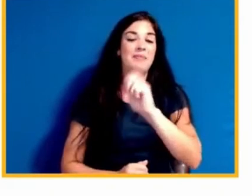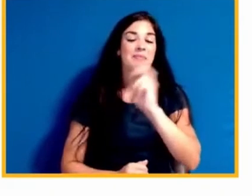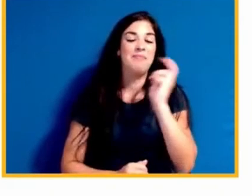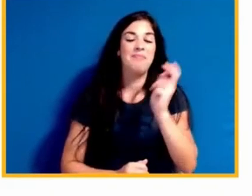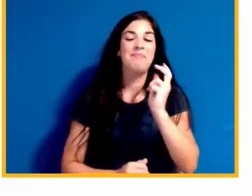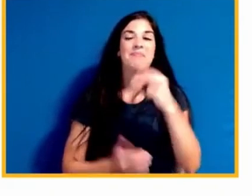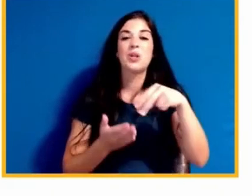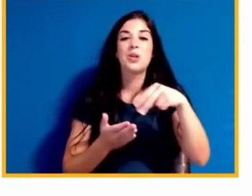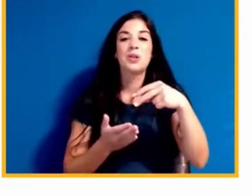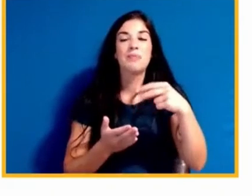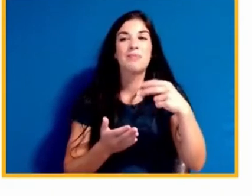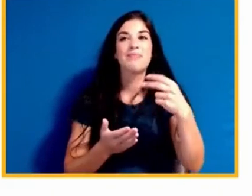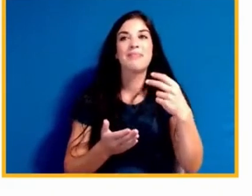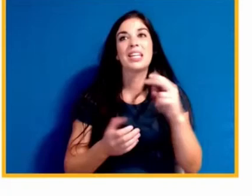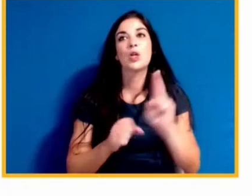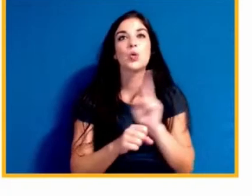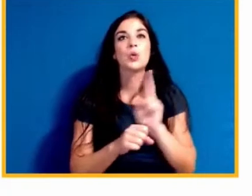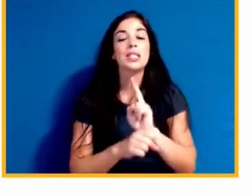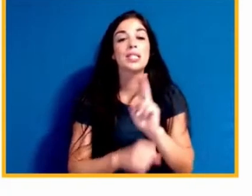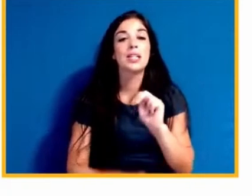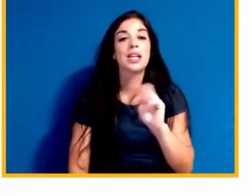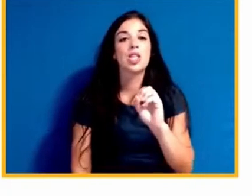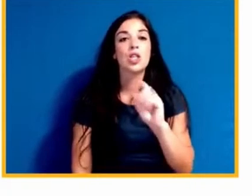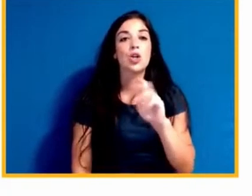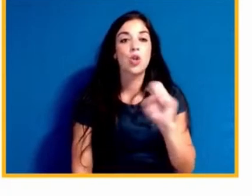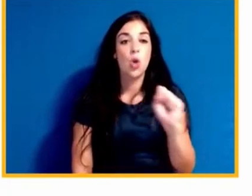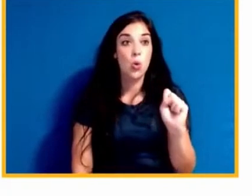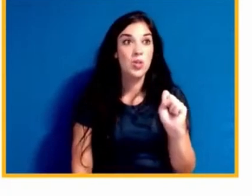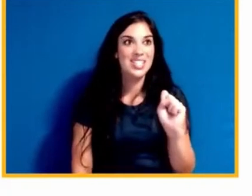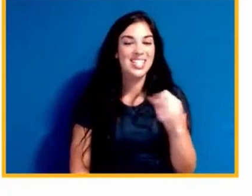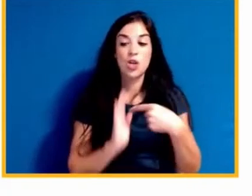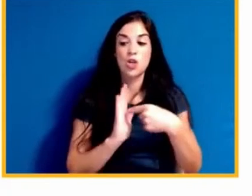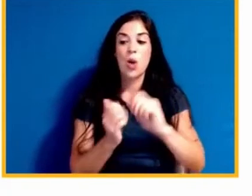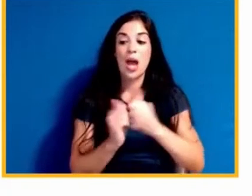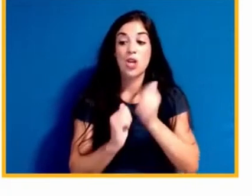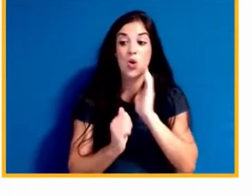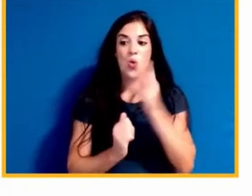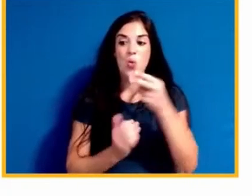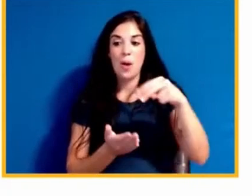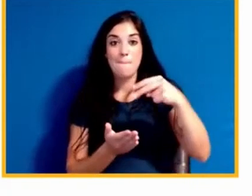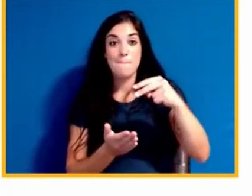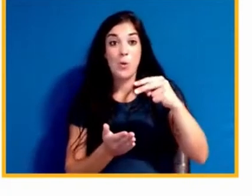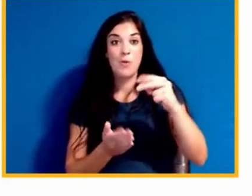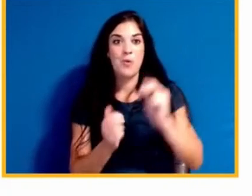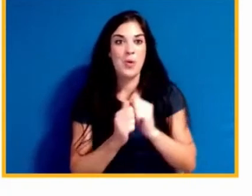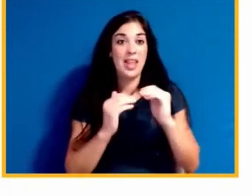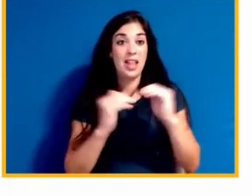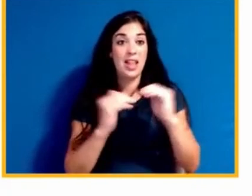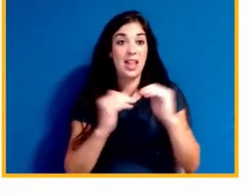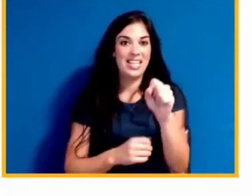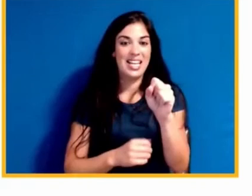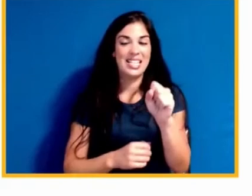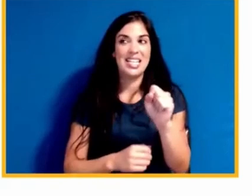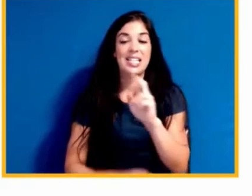using the notes to kind of dictate how you were going to move with your levels, because as the notes were kind